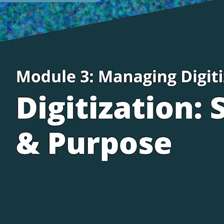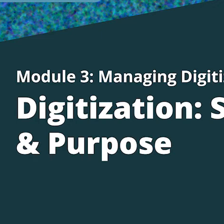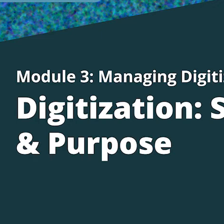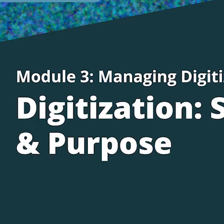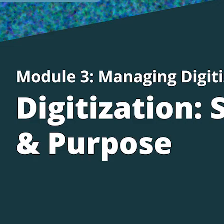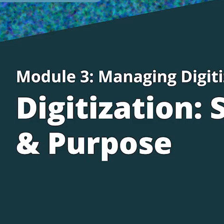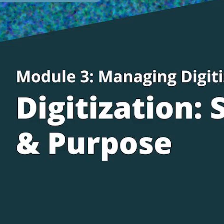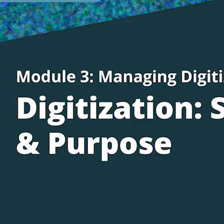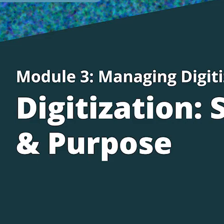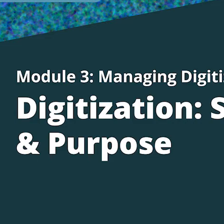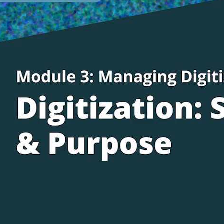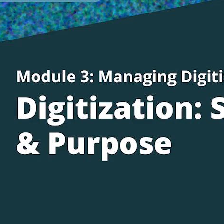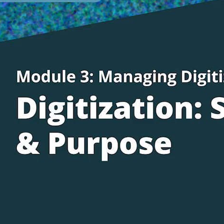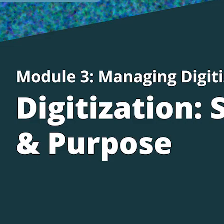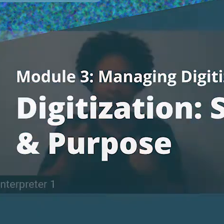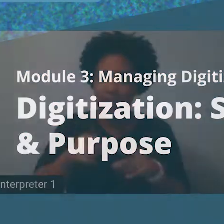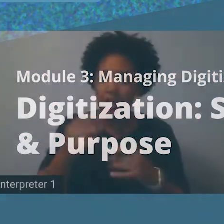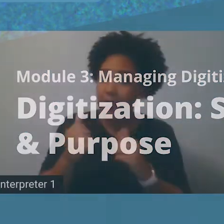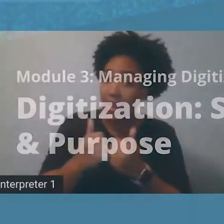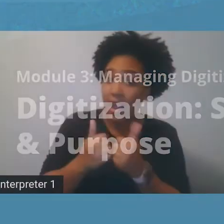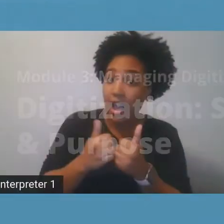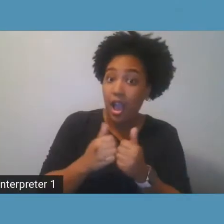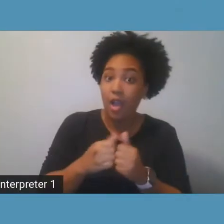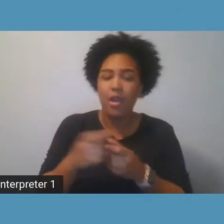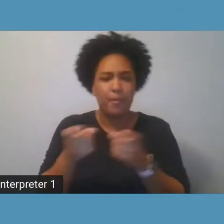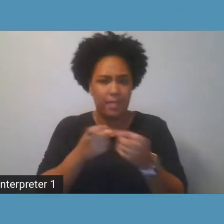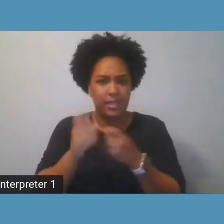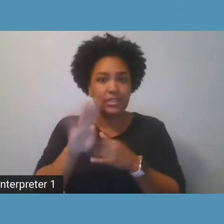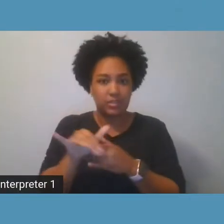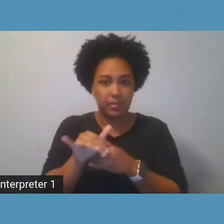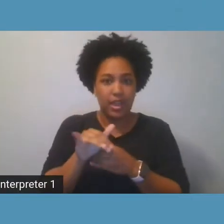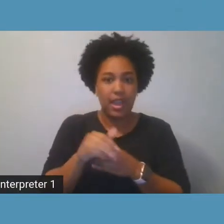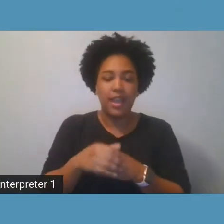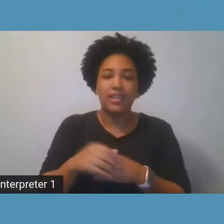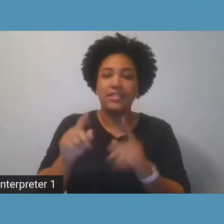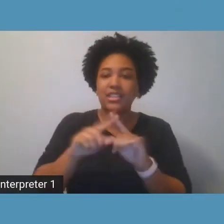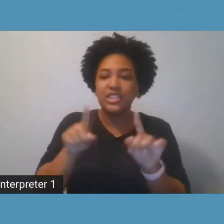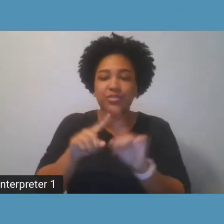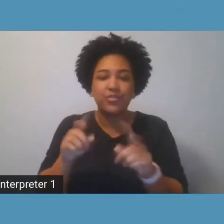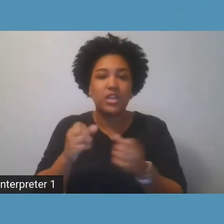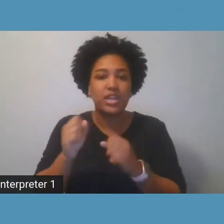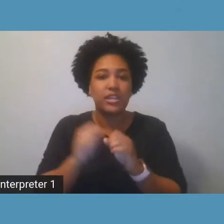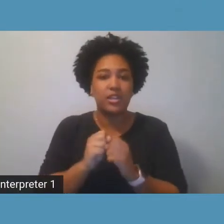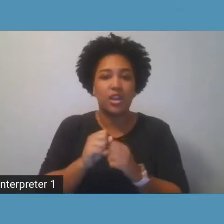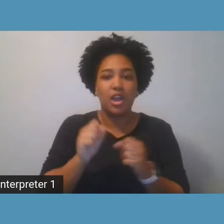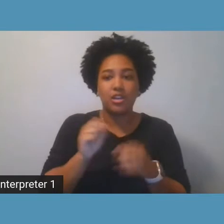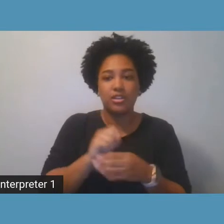of Museum and Library Services. My name is Averie. I am your host for today's program.